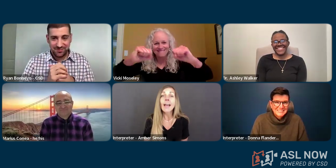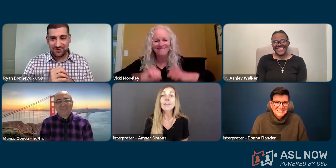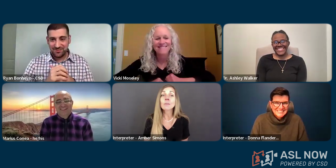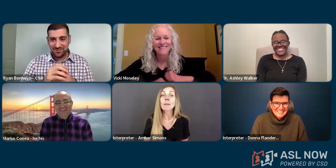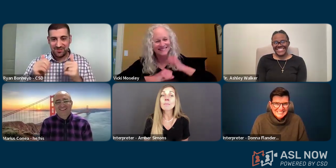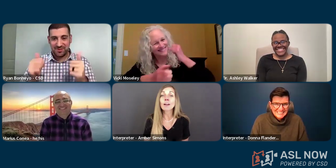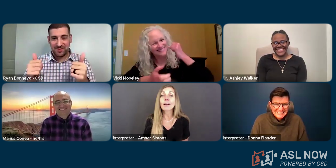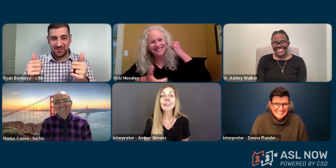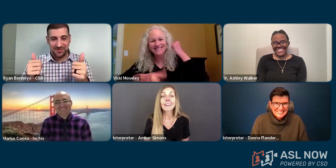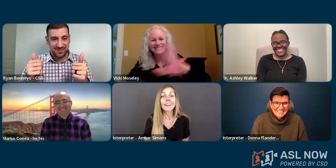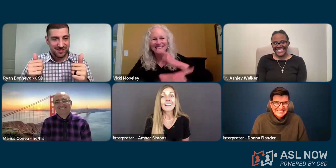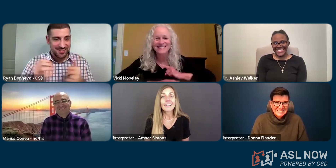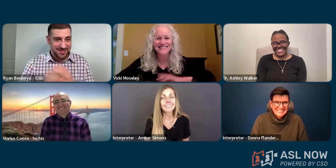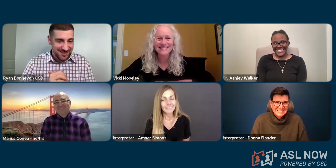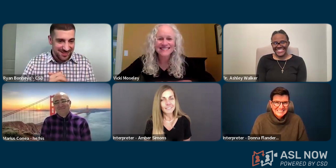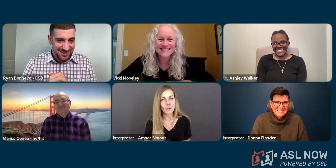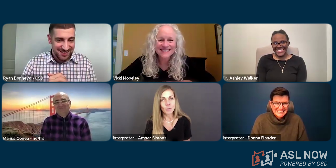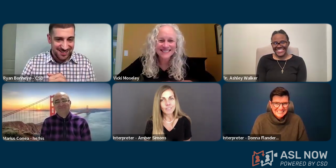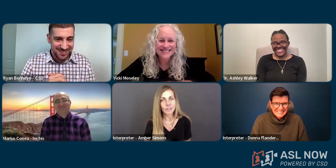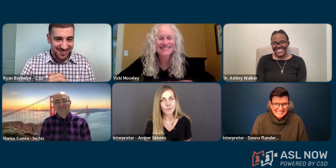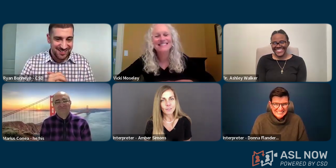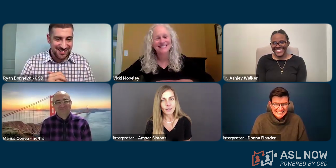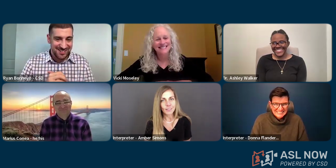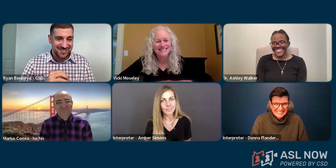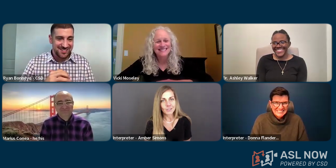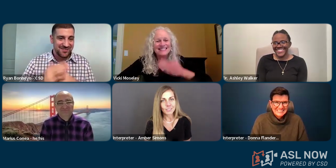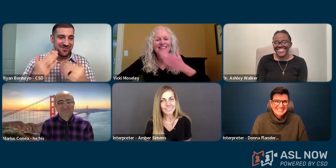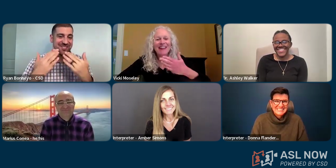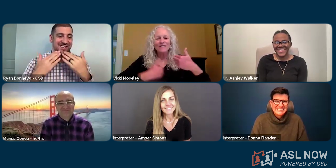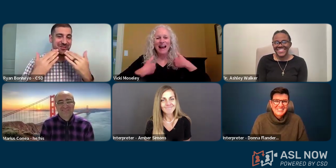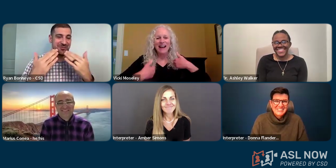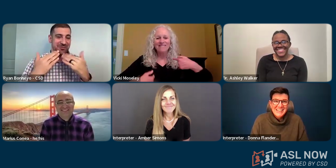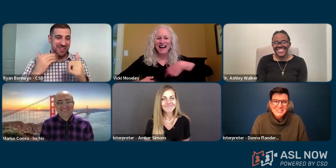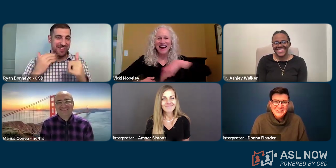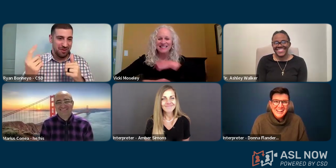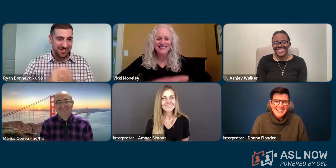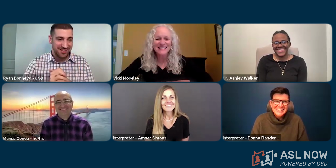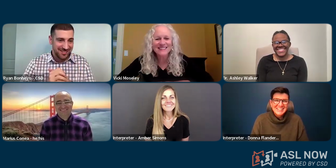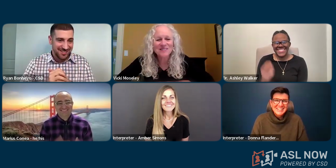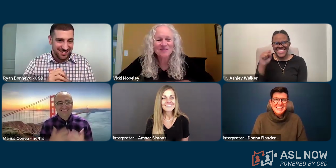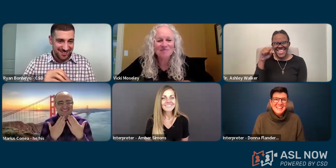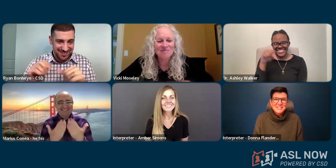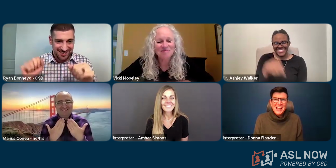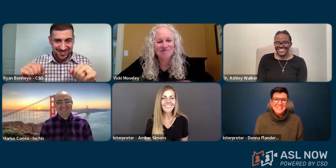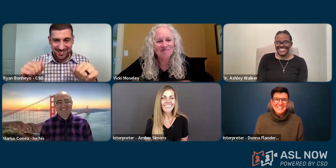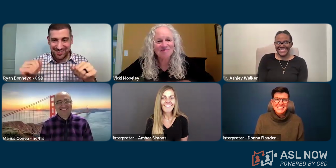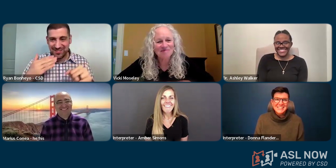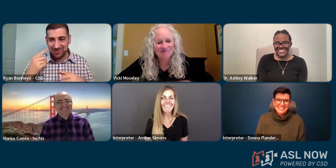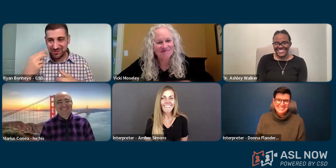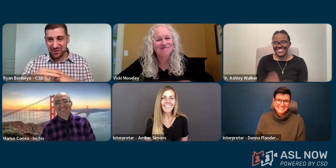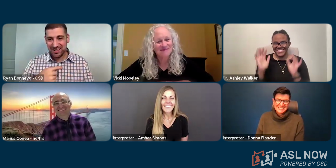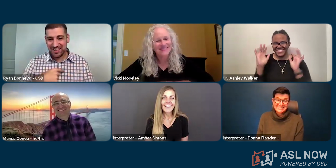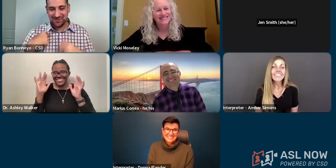And remember, it's not a one size fits all answer. That's right. Hey, thanks for having us.